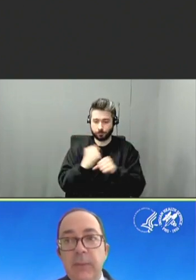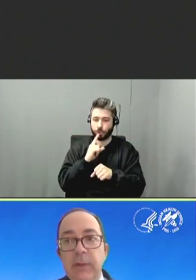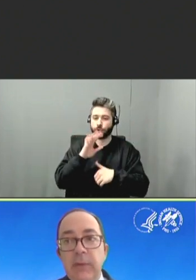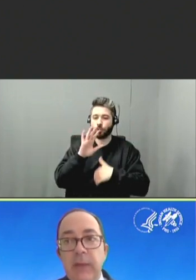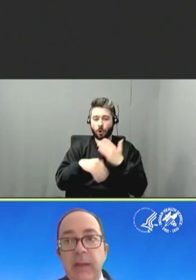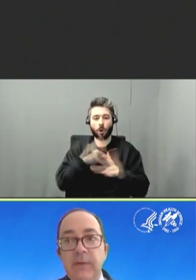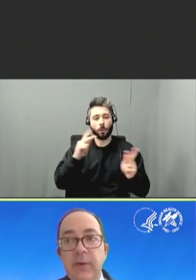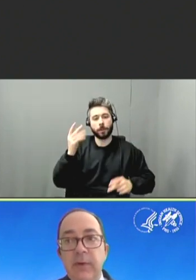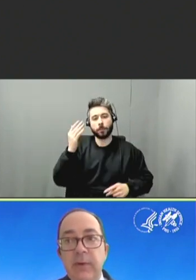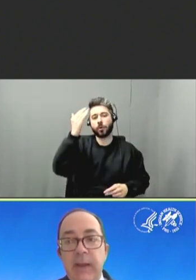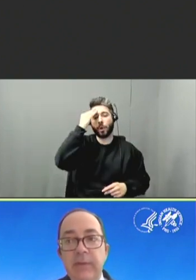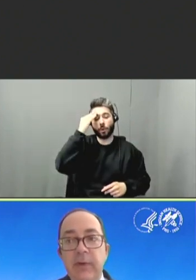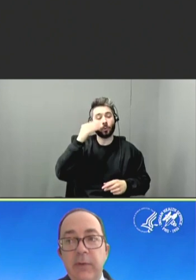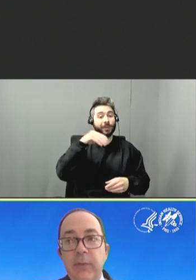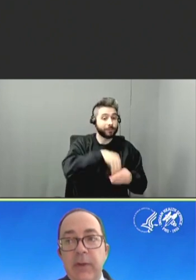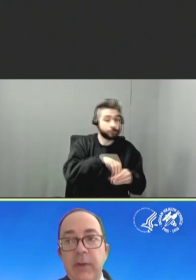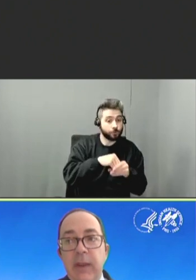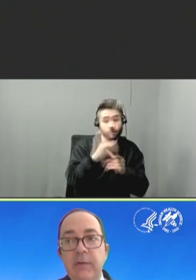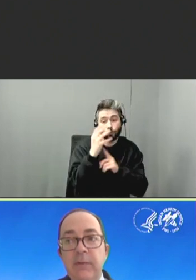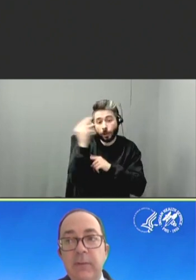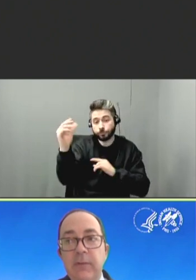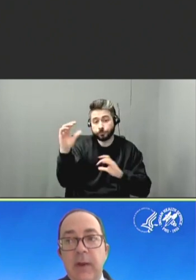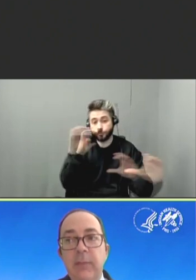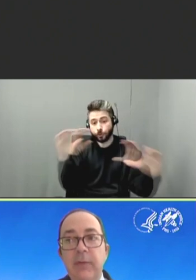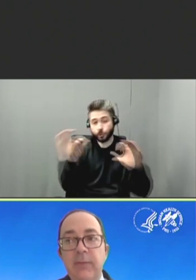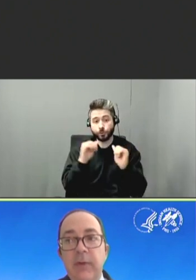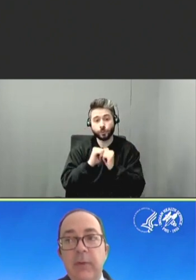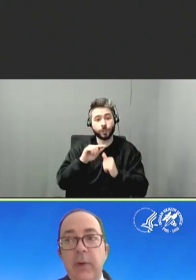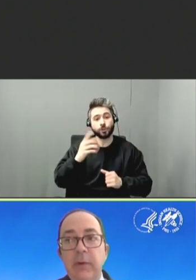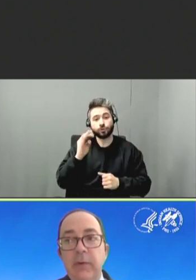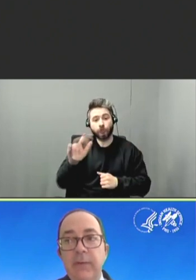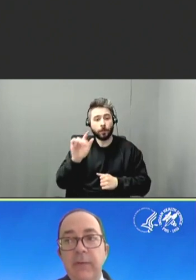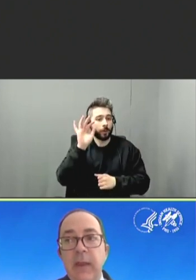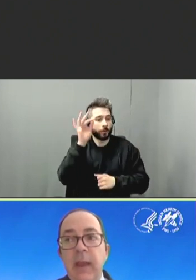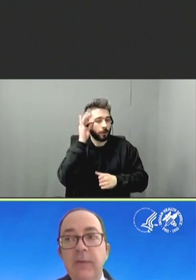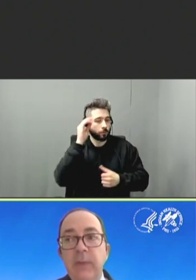This will include internal and external communications with tribal and federal partners, as well